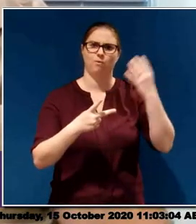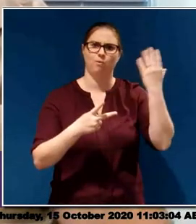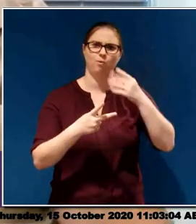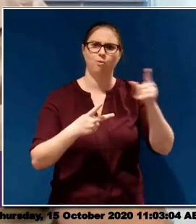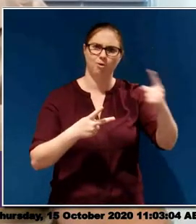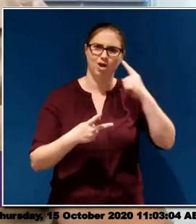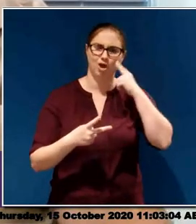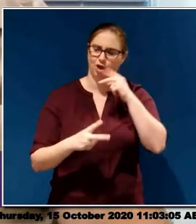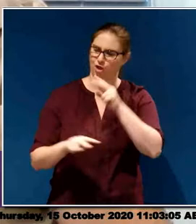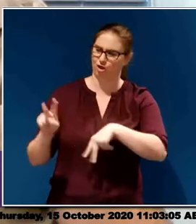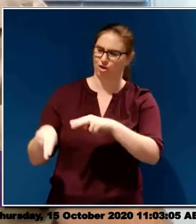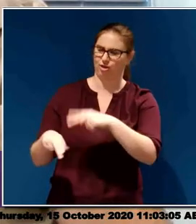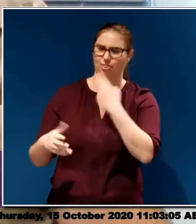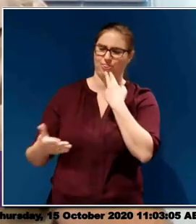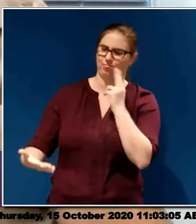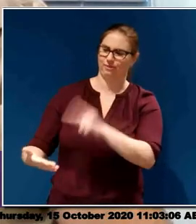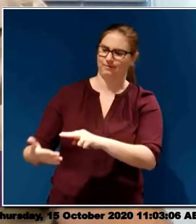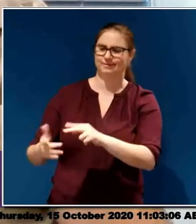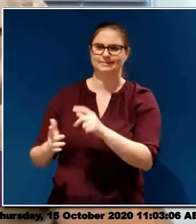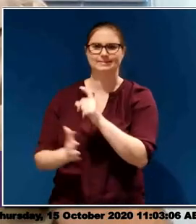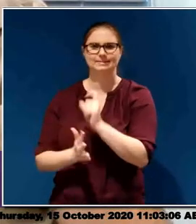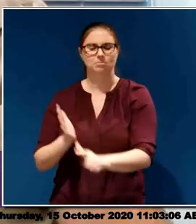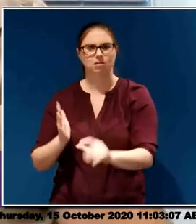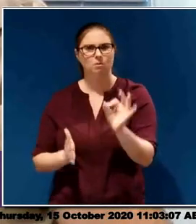the disability and saw our Jack that we see.